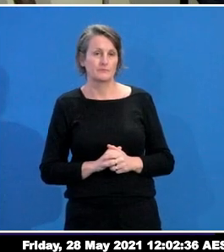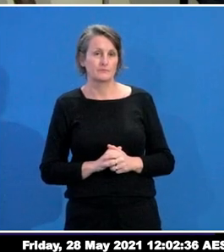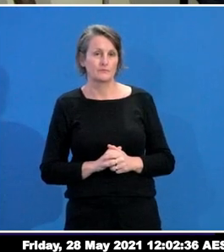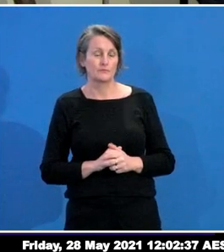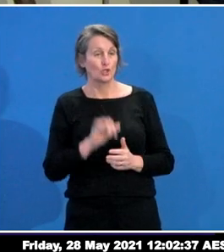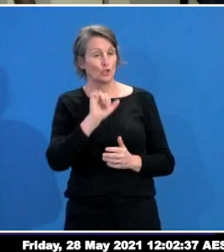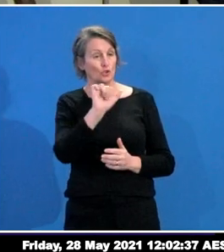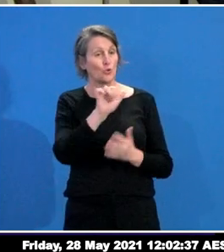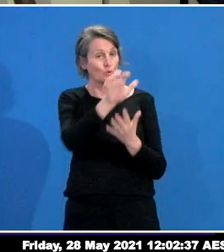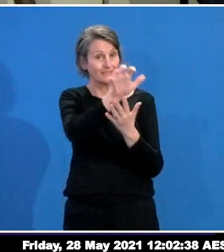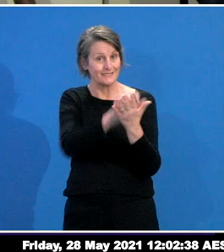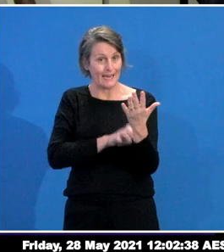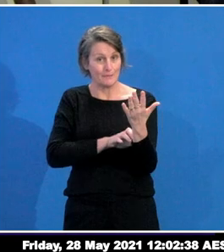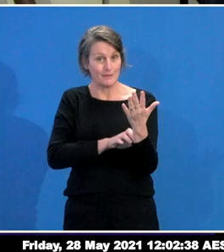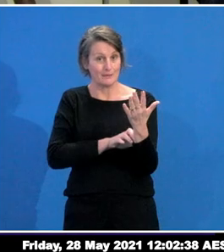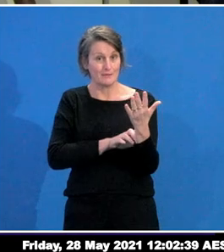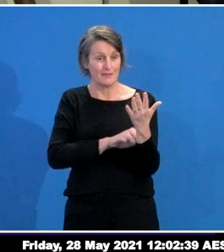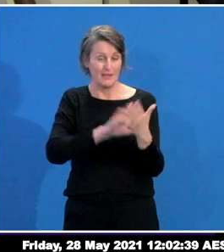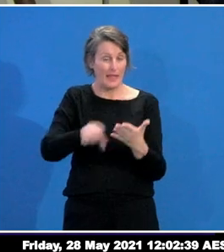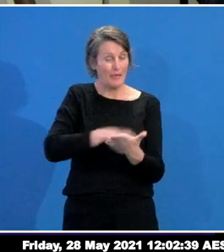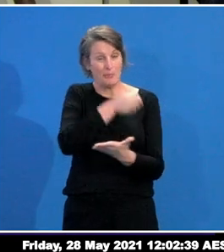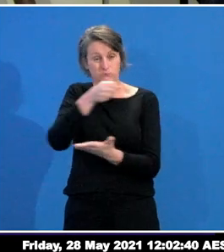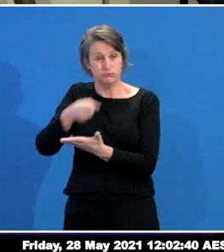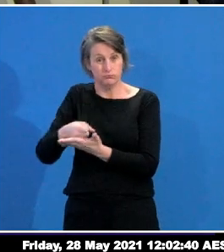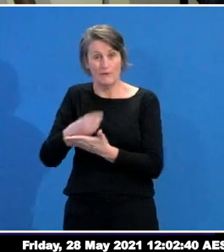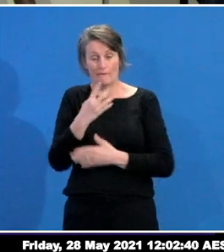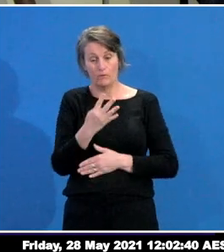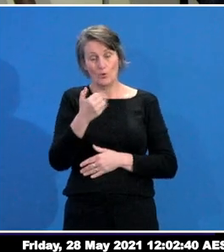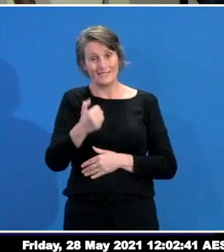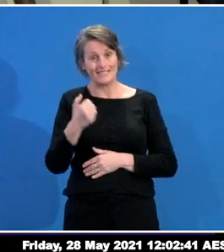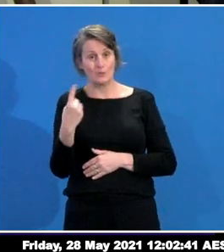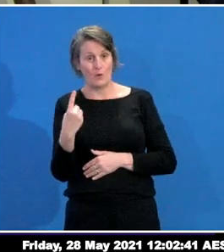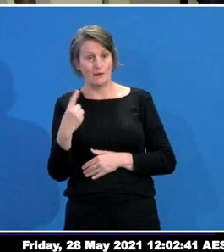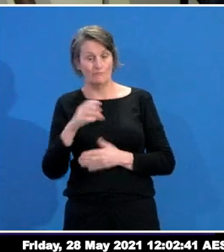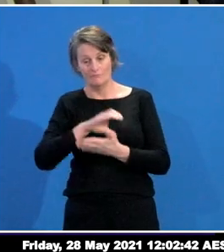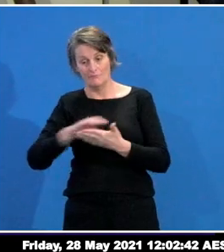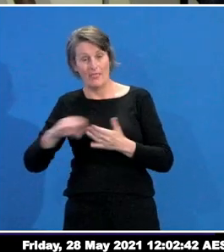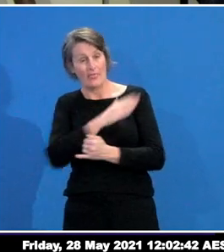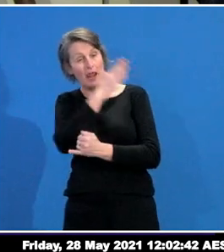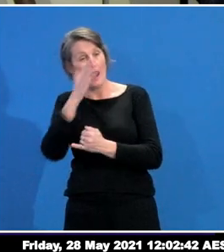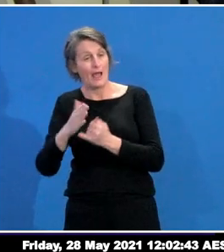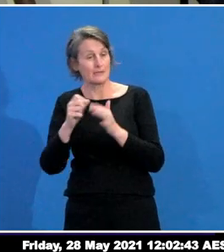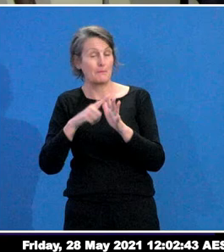statement, 461 on the final page, page 106. I will give you a second to get to that.